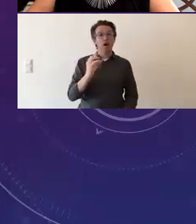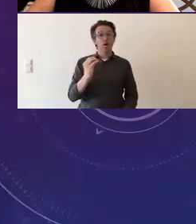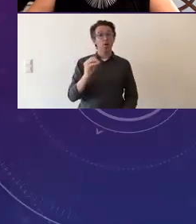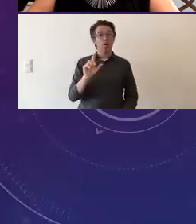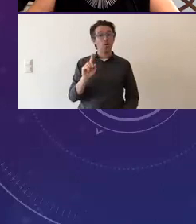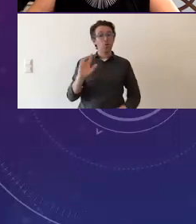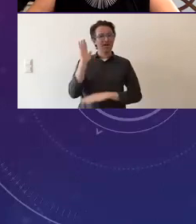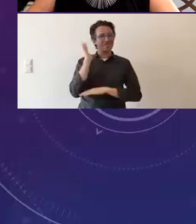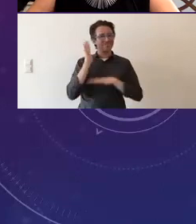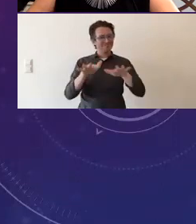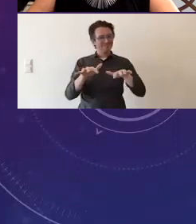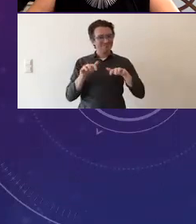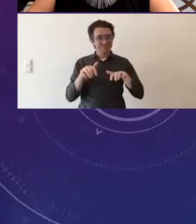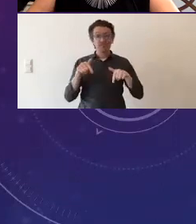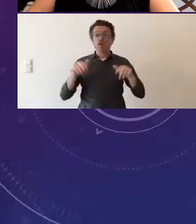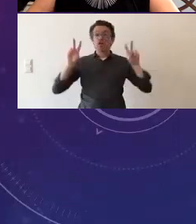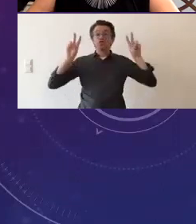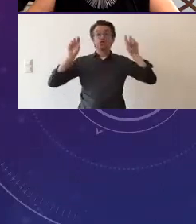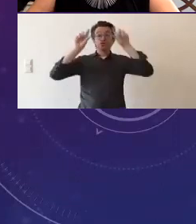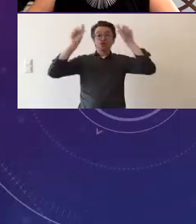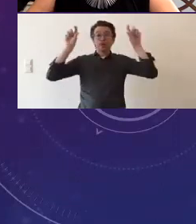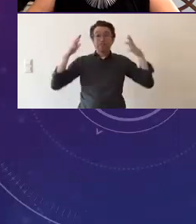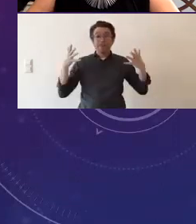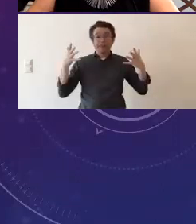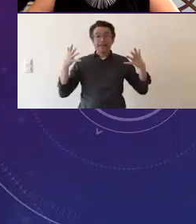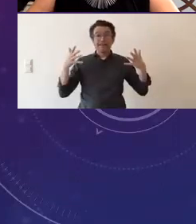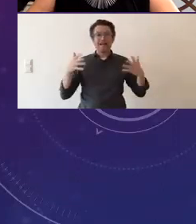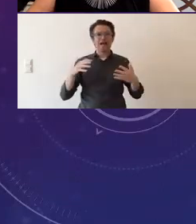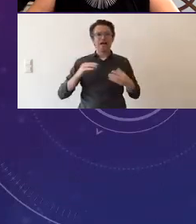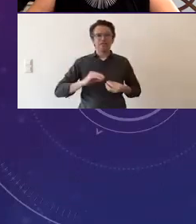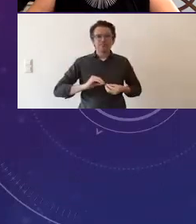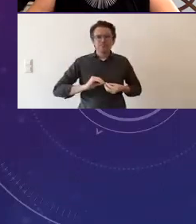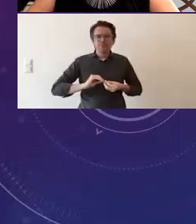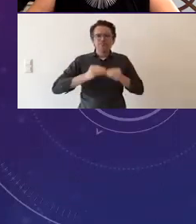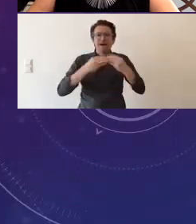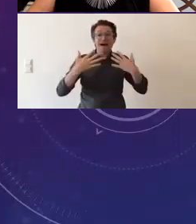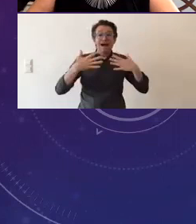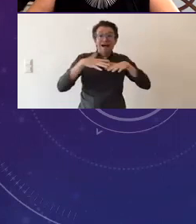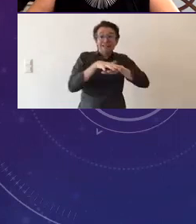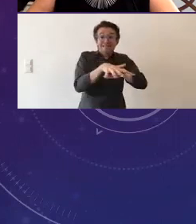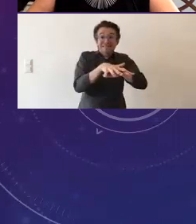deafblindness so with that I will turn it over to Kerry Thompson our senior